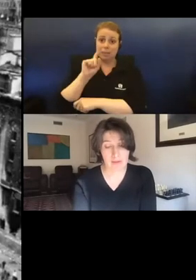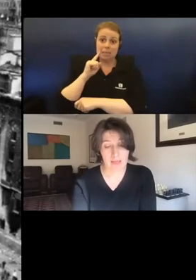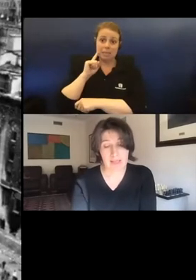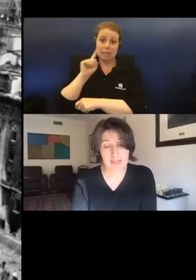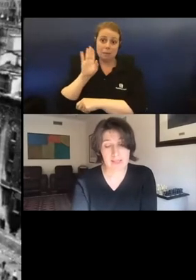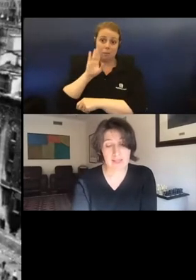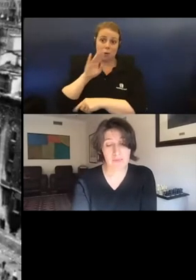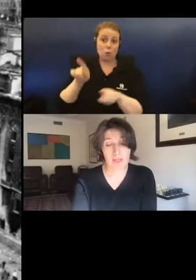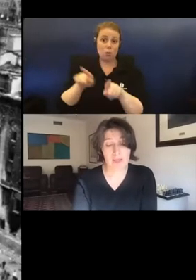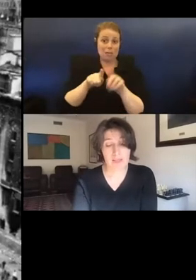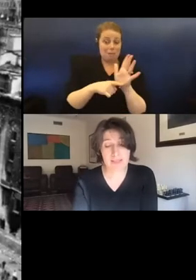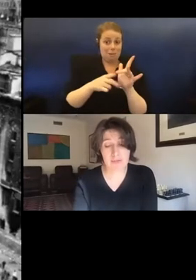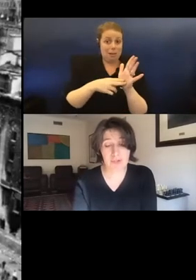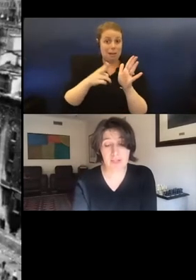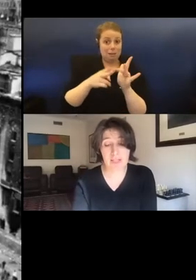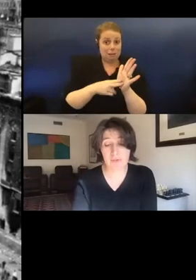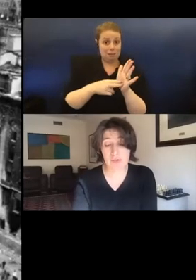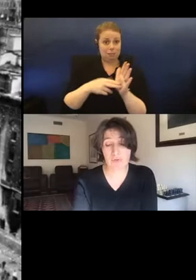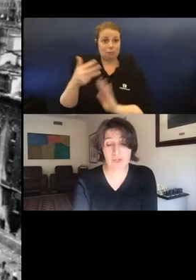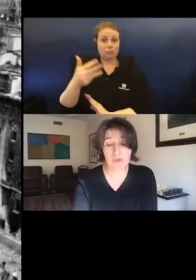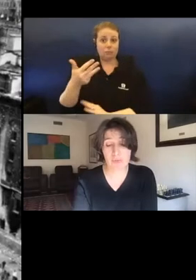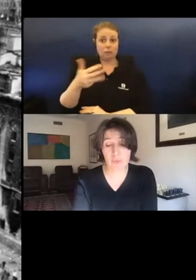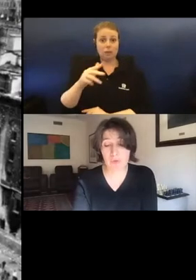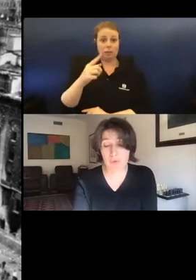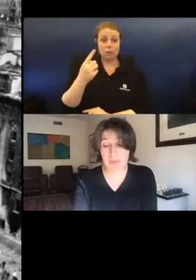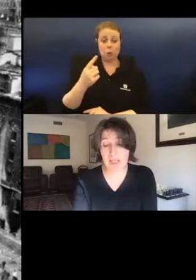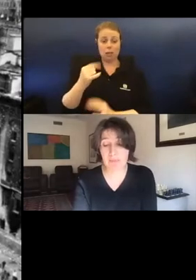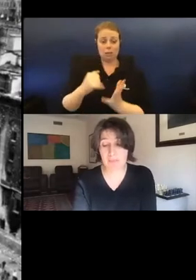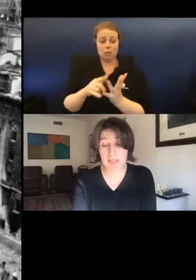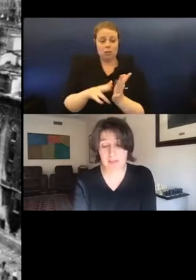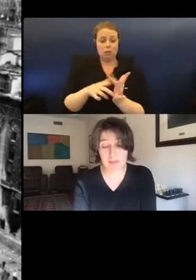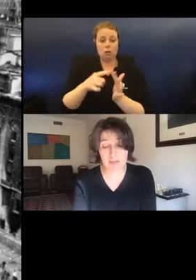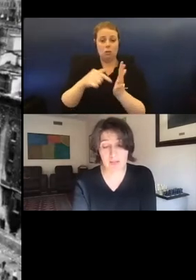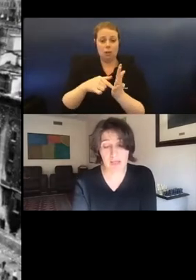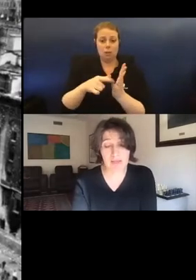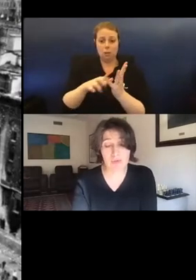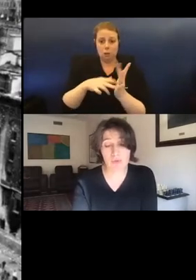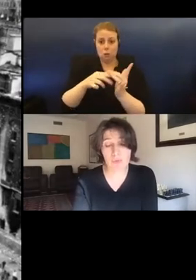1991 is the official end of the soviet union when georgia became independent and this also marks